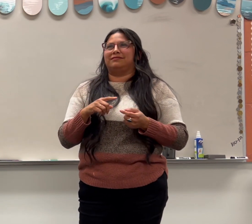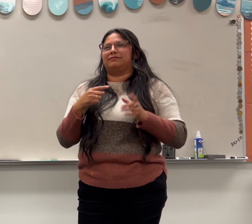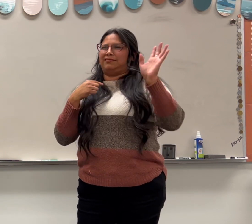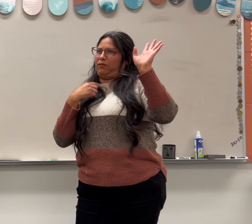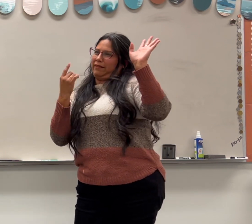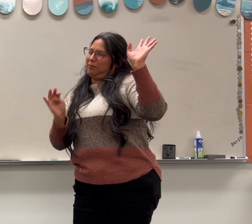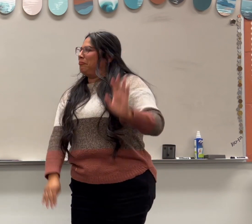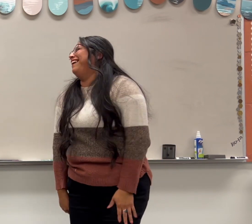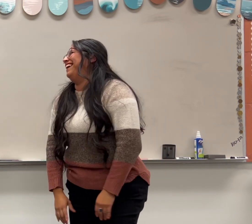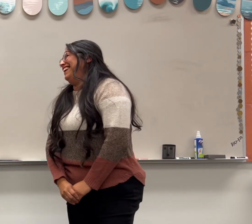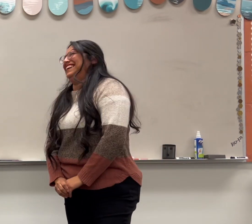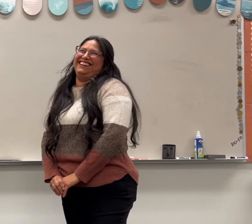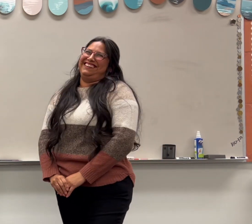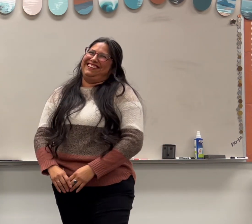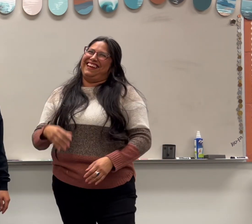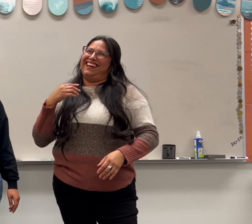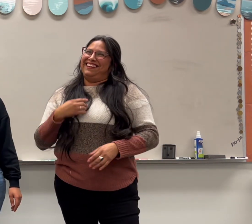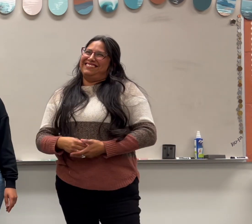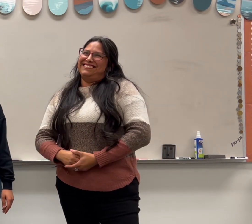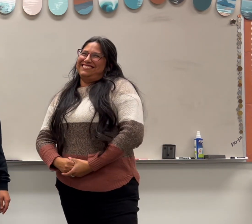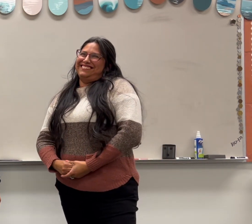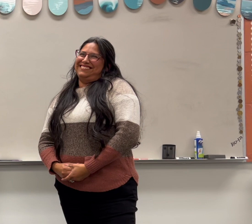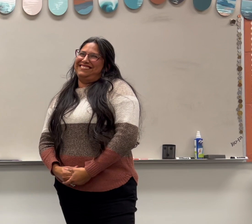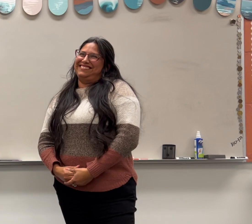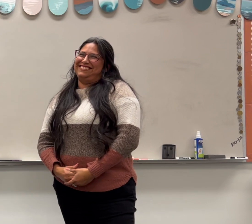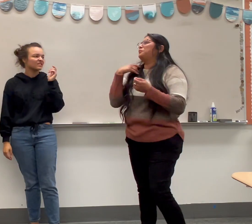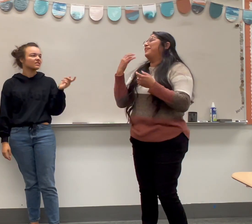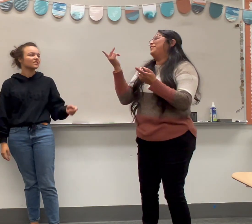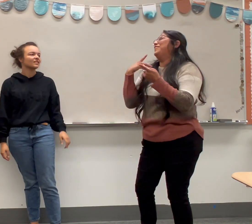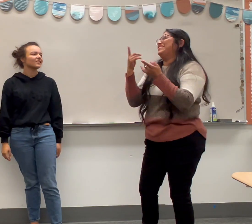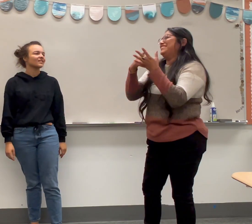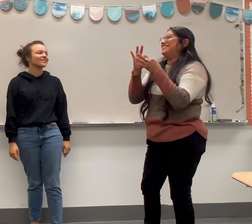and I go introduce myself I I just kind of say hey I'm one of you guys so one thing that we